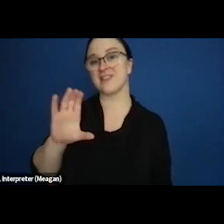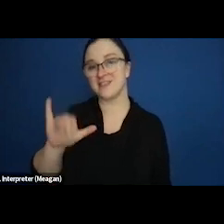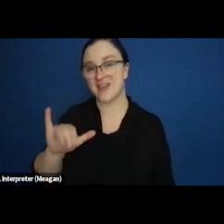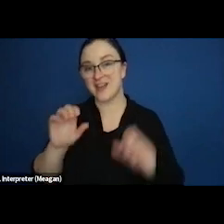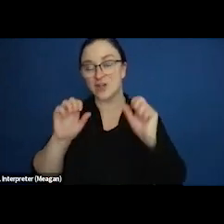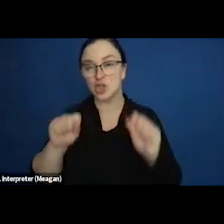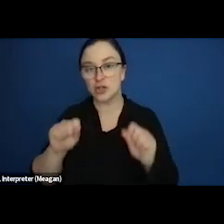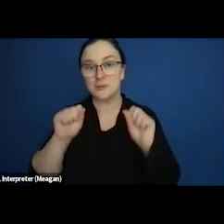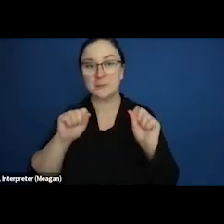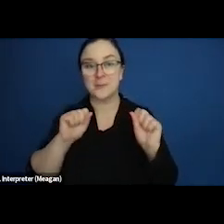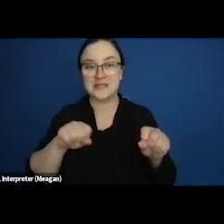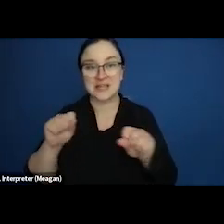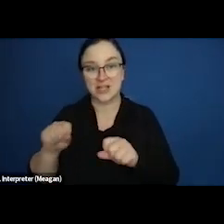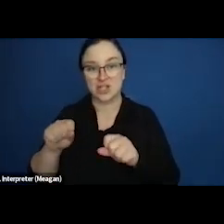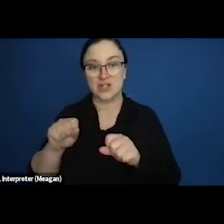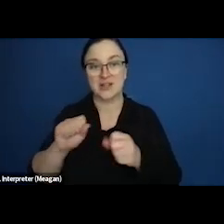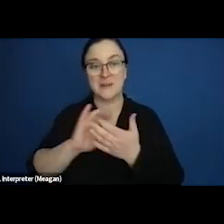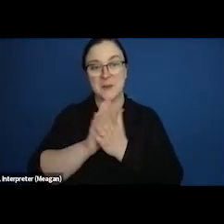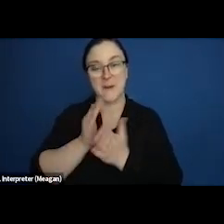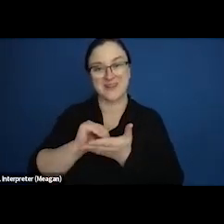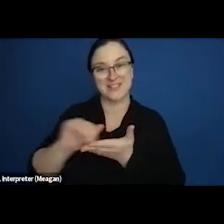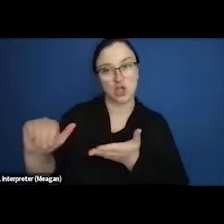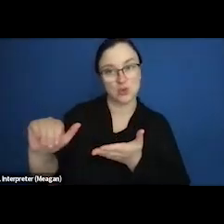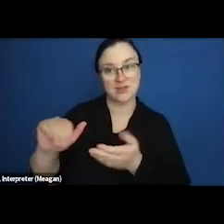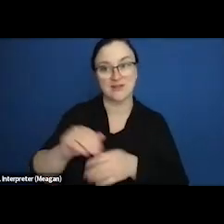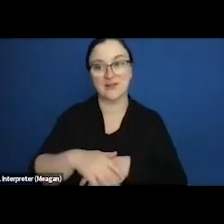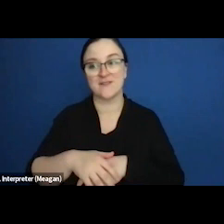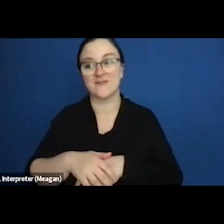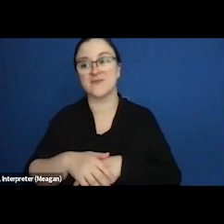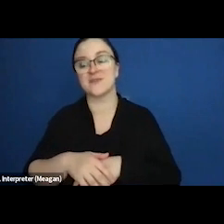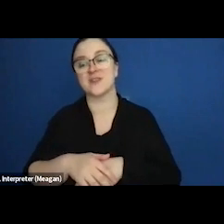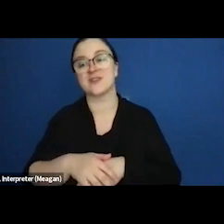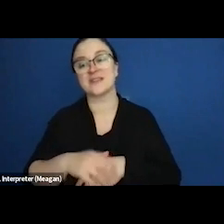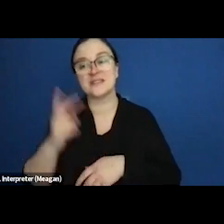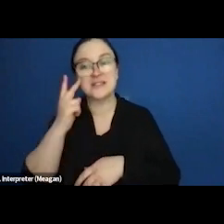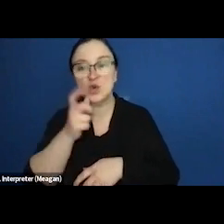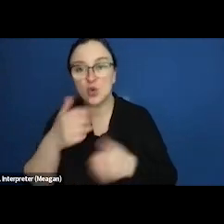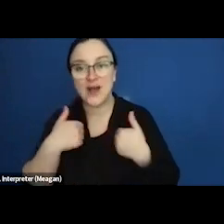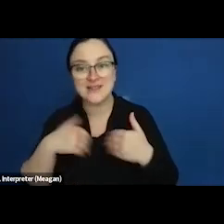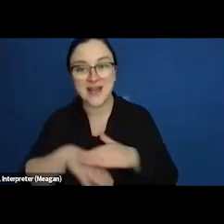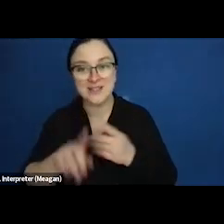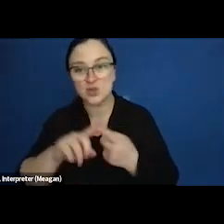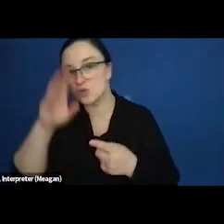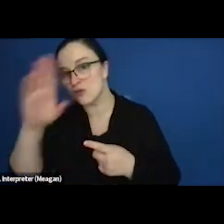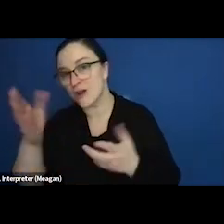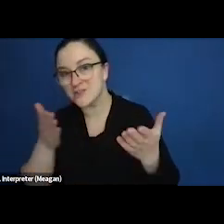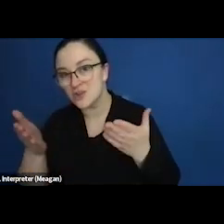And who they talk to, who has access to the direct service as a priority